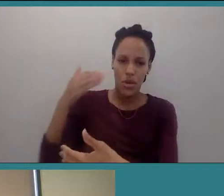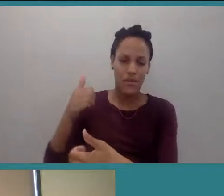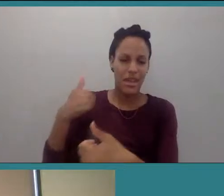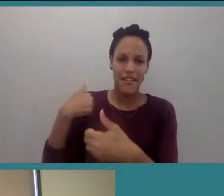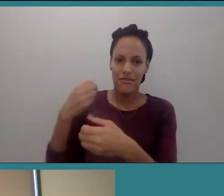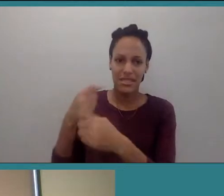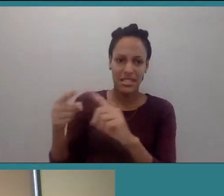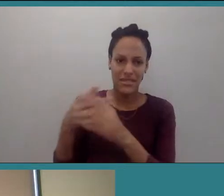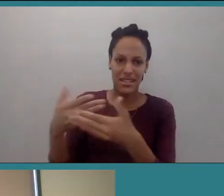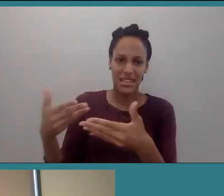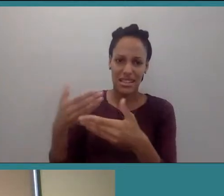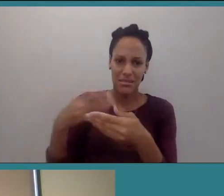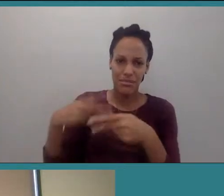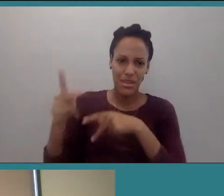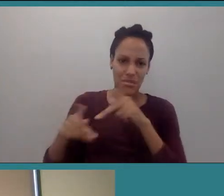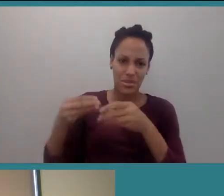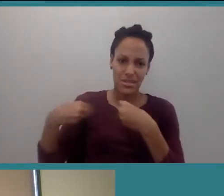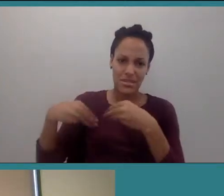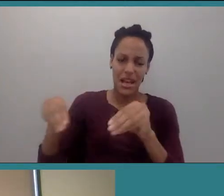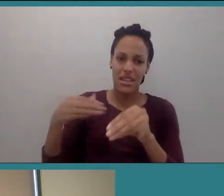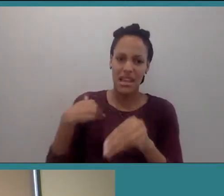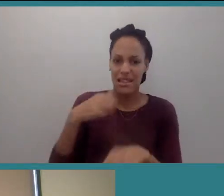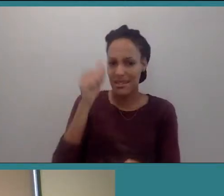book regardless of whether they are Black-owned?